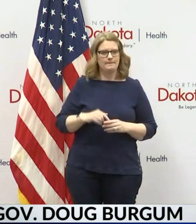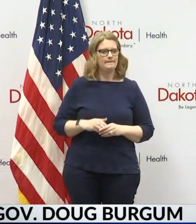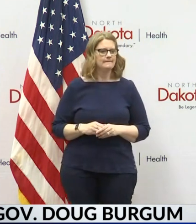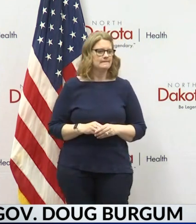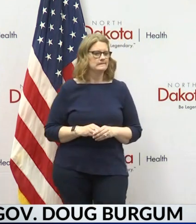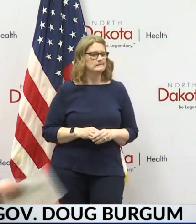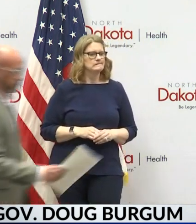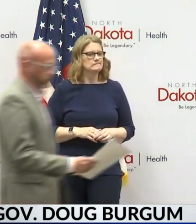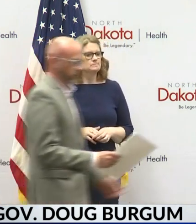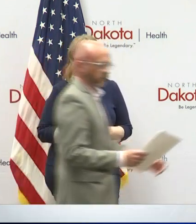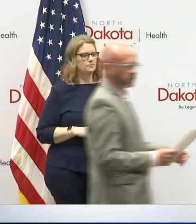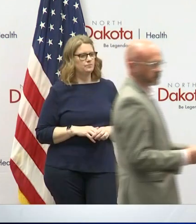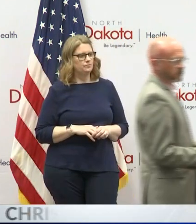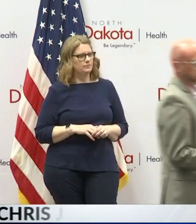REOPENING UP OUR FACILITIES.